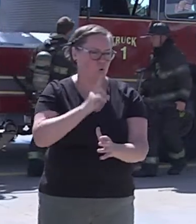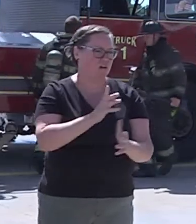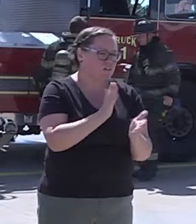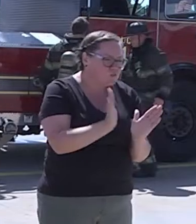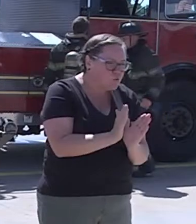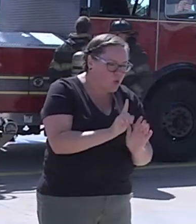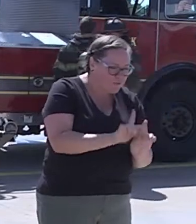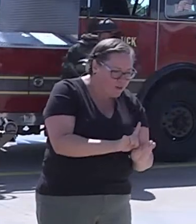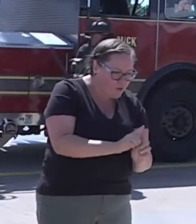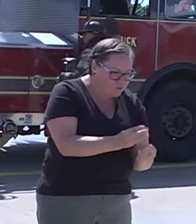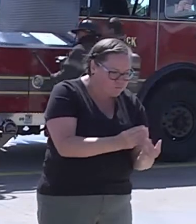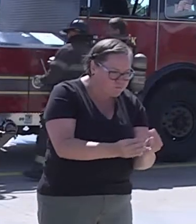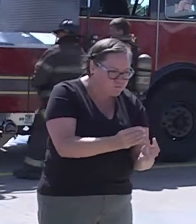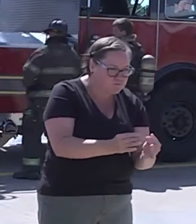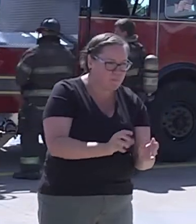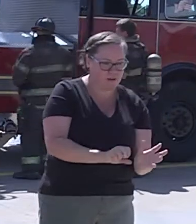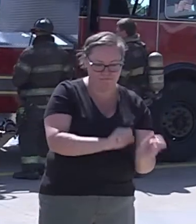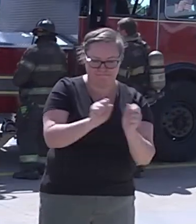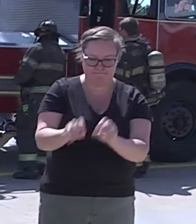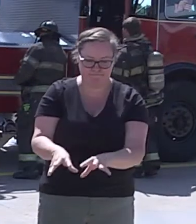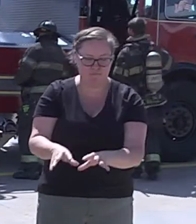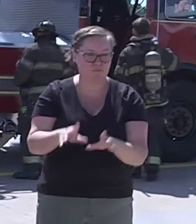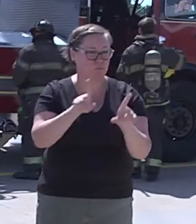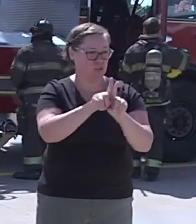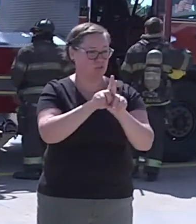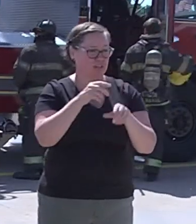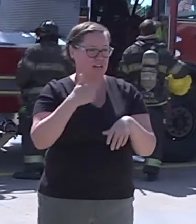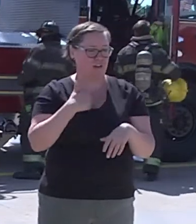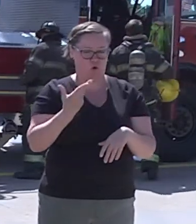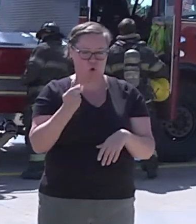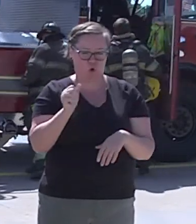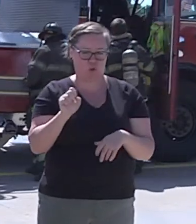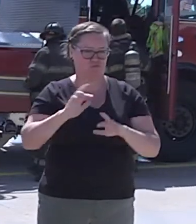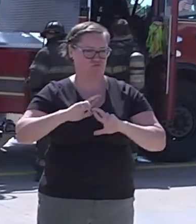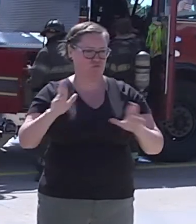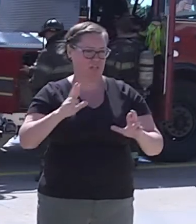safe insane fireworks but also have a garden hose really available to be able to extinguish